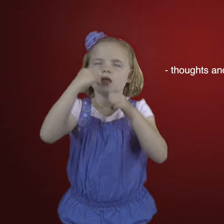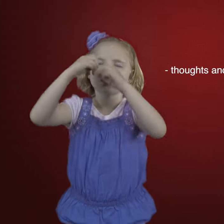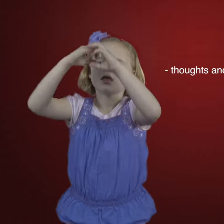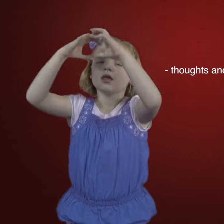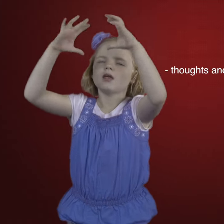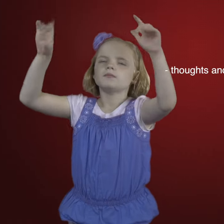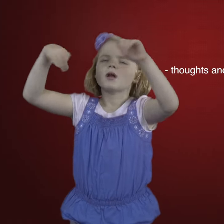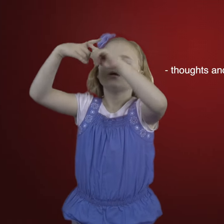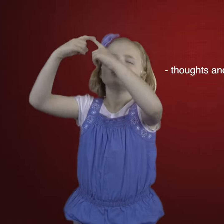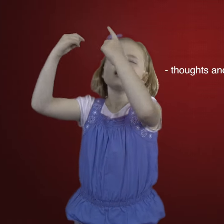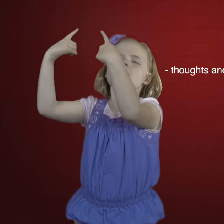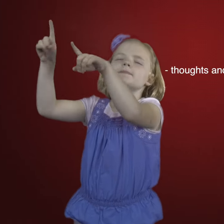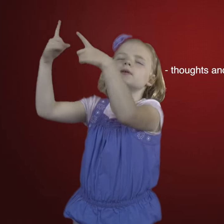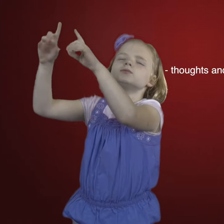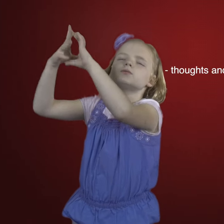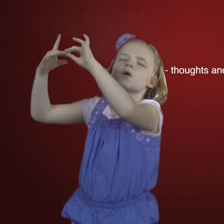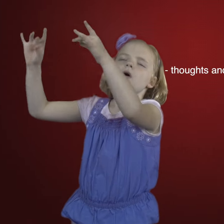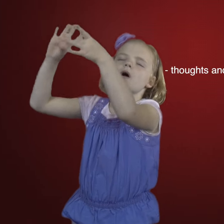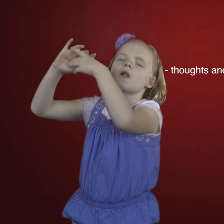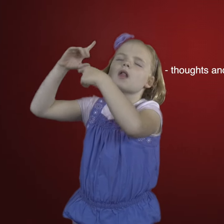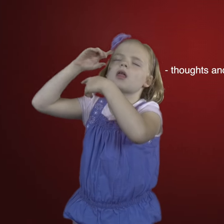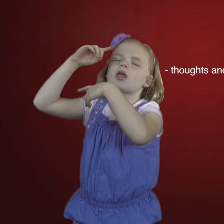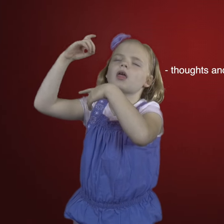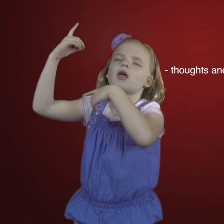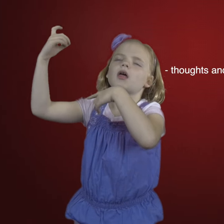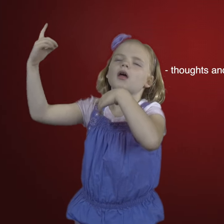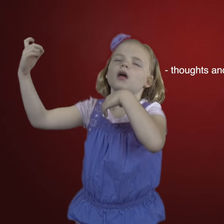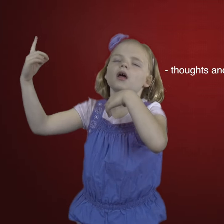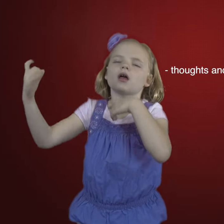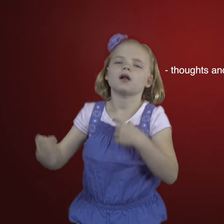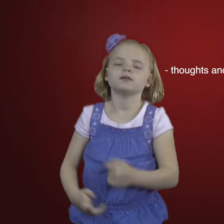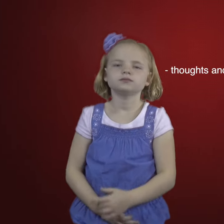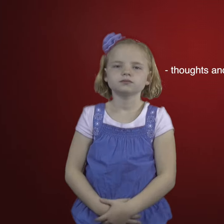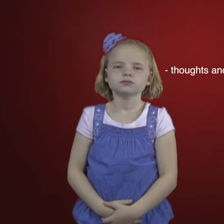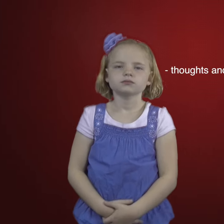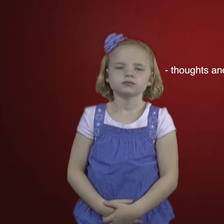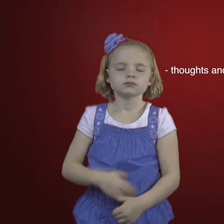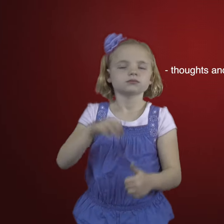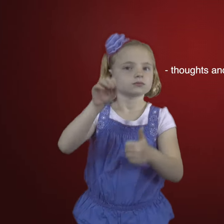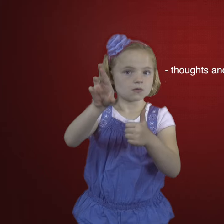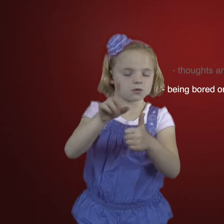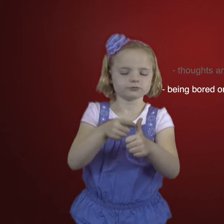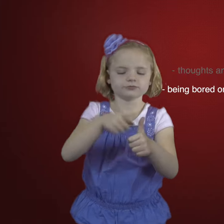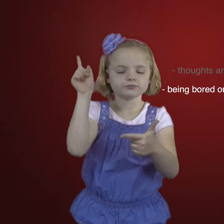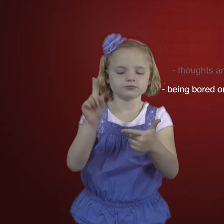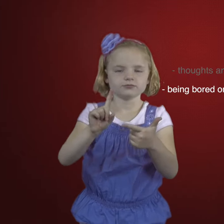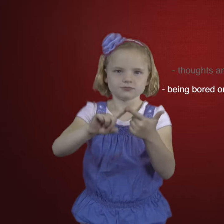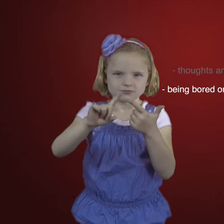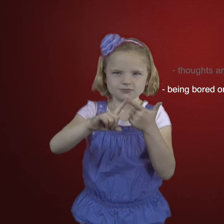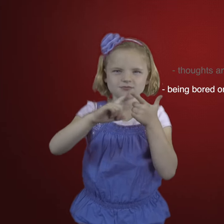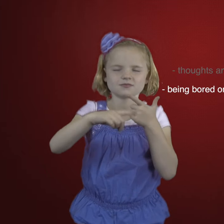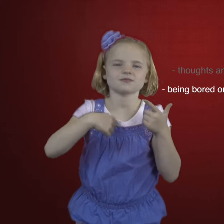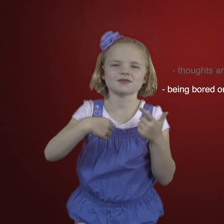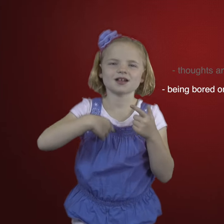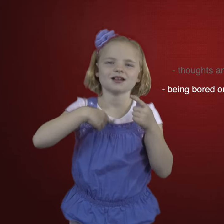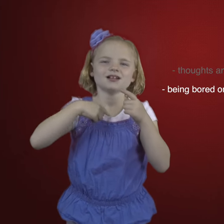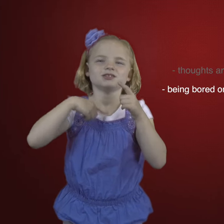The first one is to sleep and have pictures happening about things that are going on. Or during class